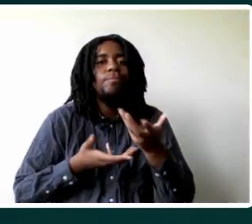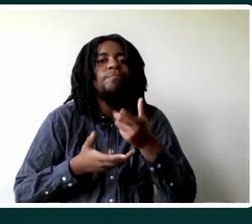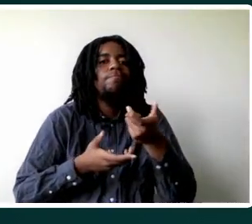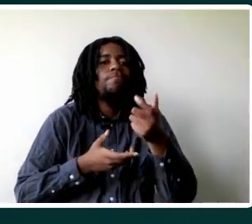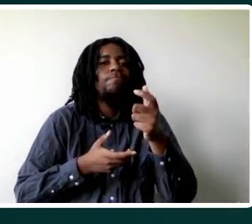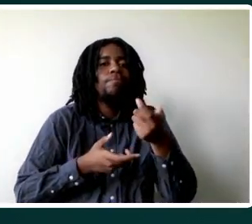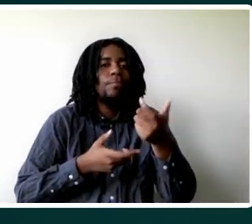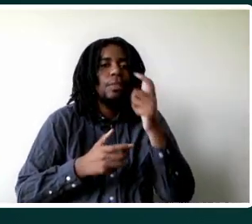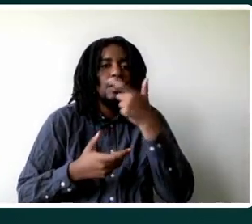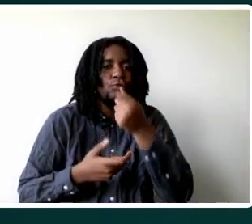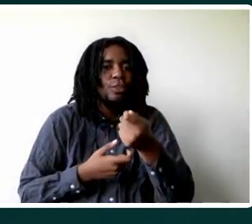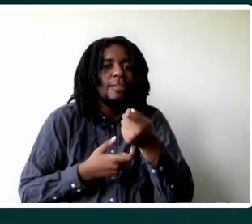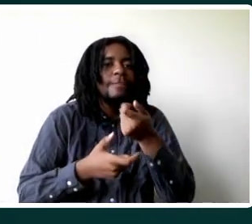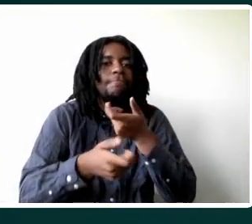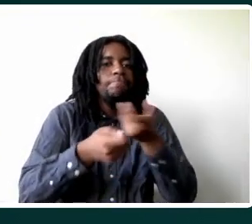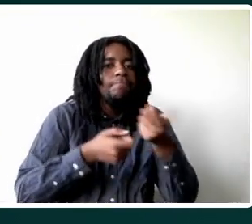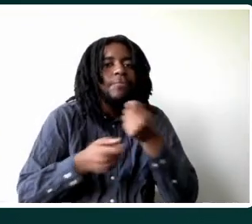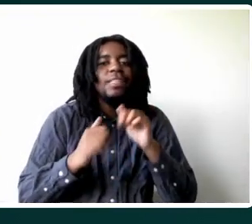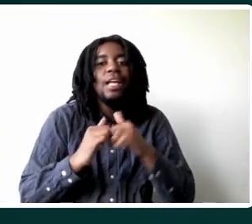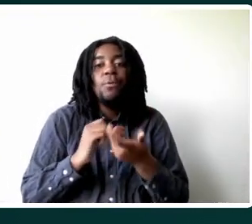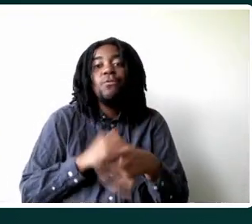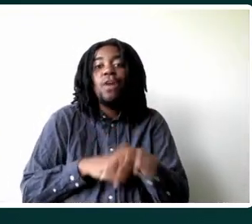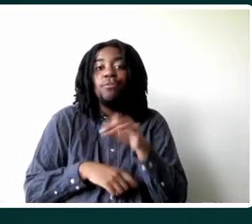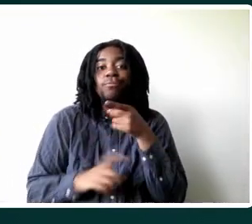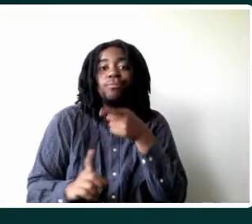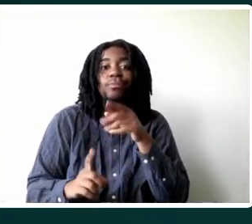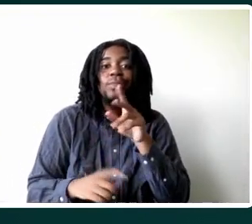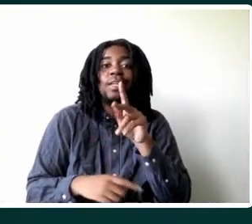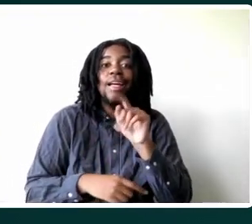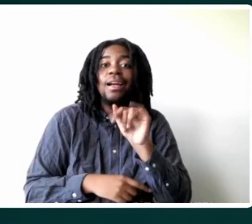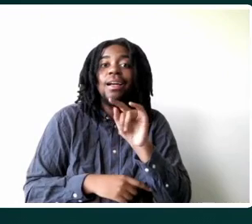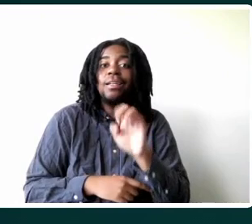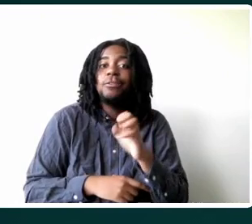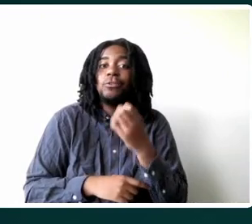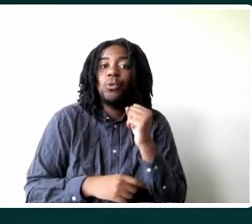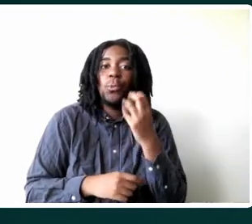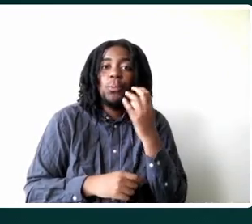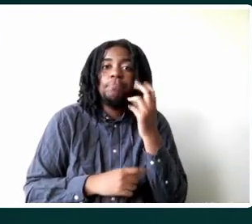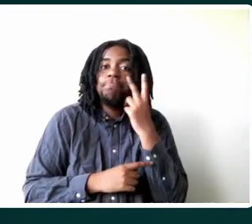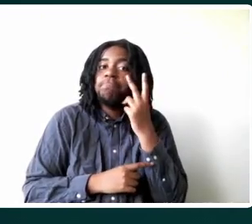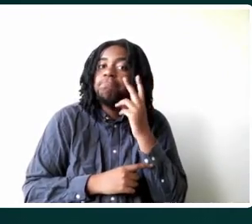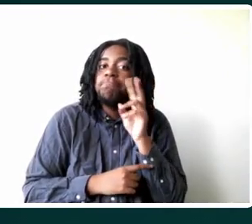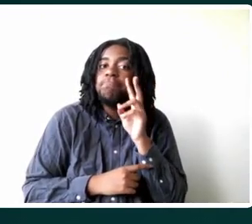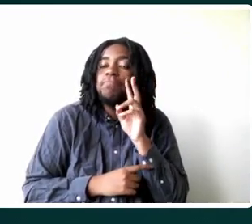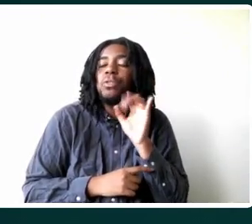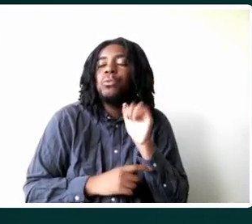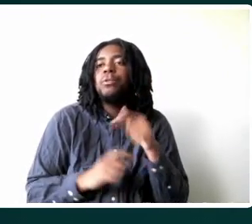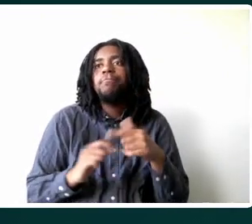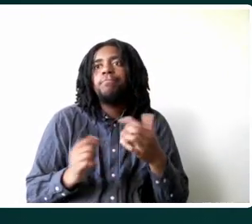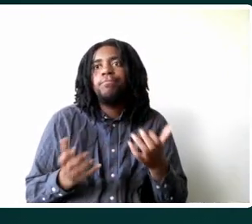Katie. And stay tuned, we are actively raising money for things like this. So,